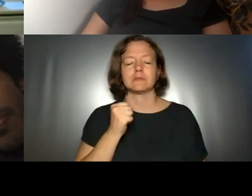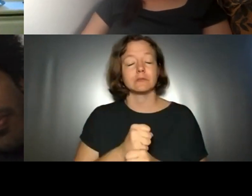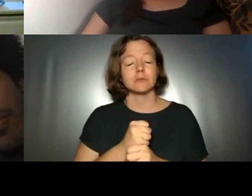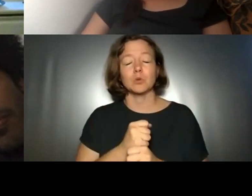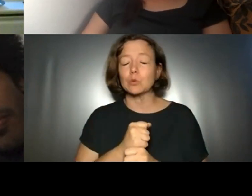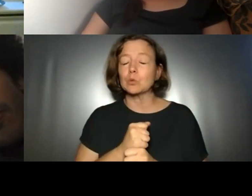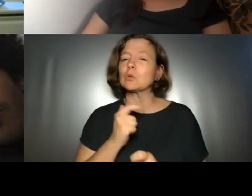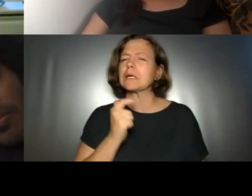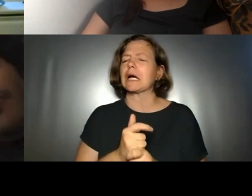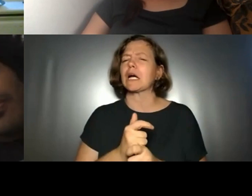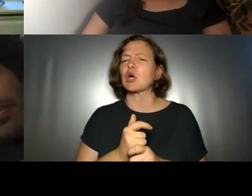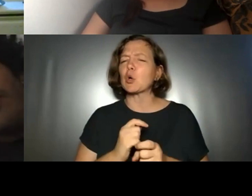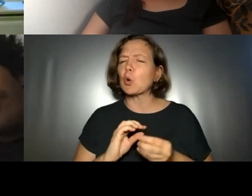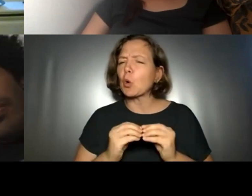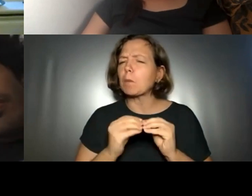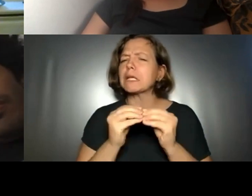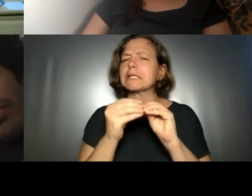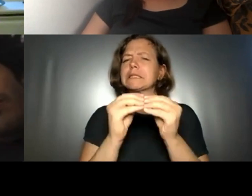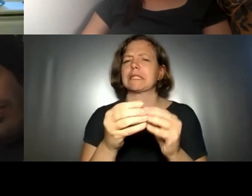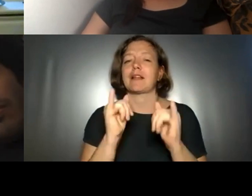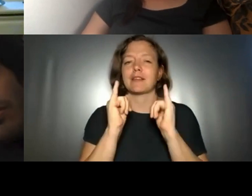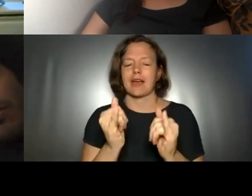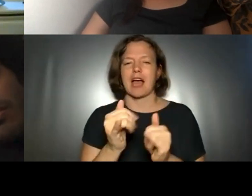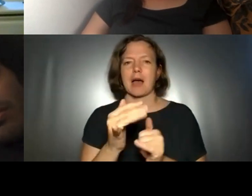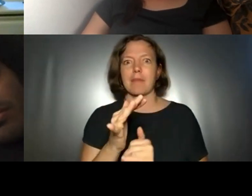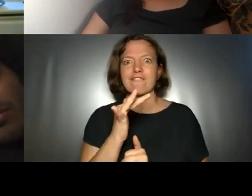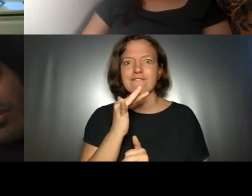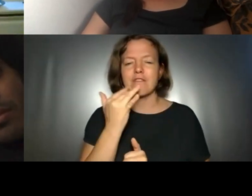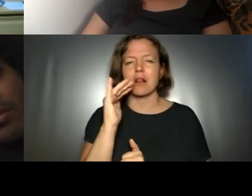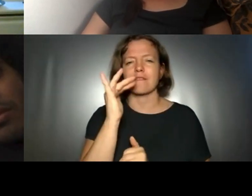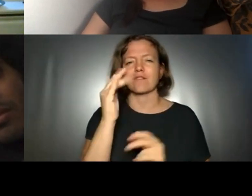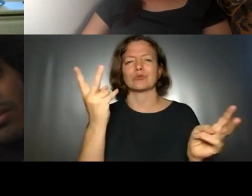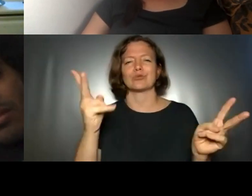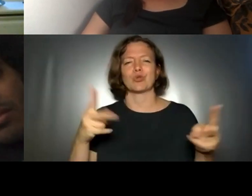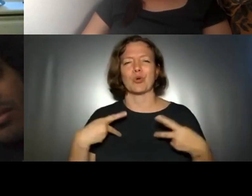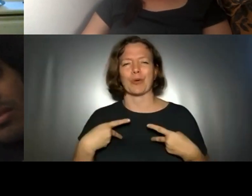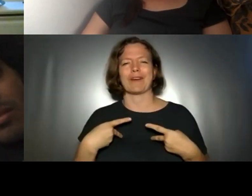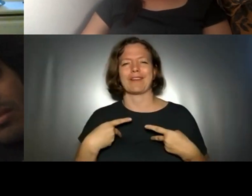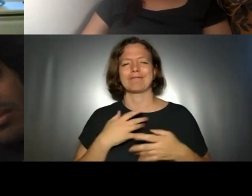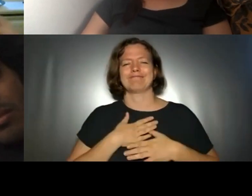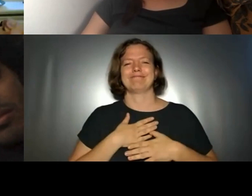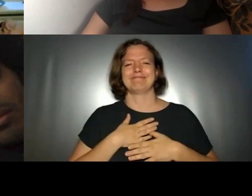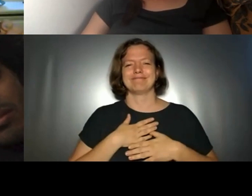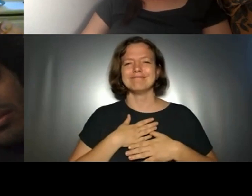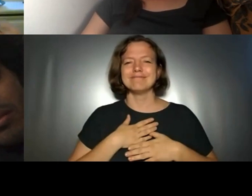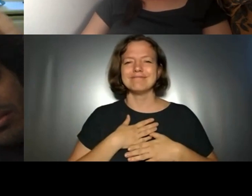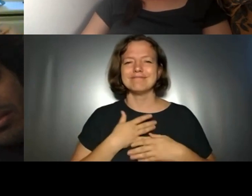because there actually was space for, yes, the difficult discussions,